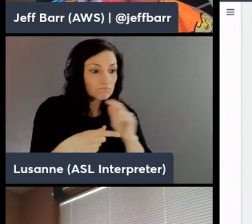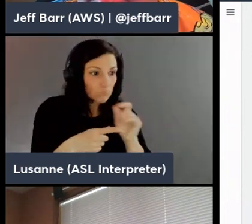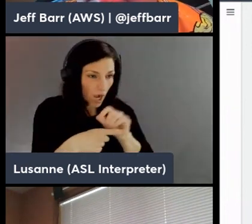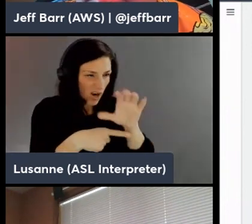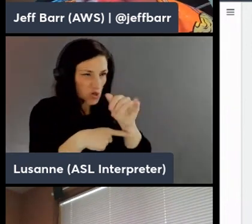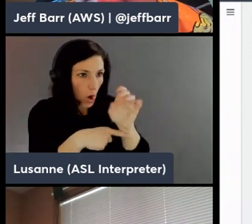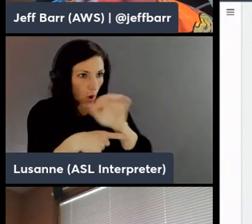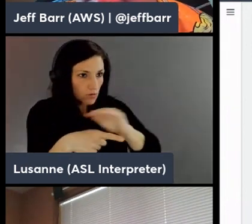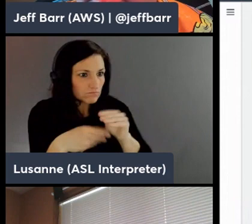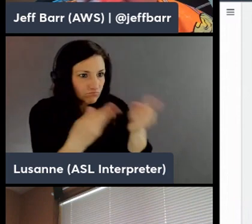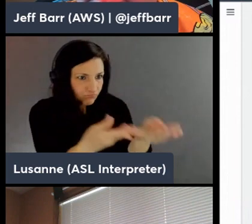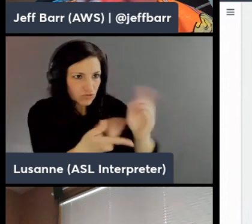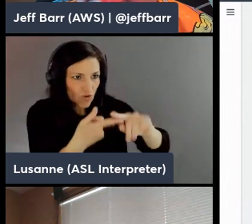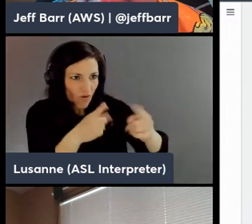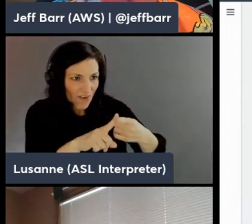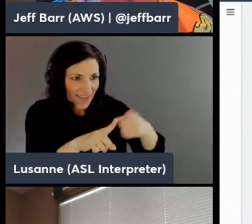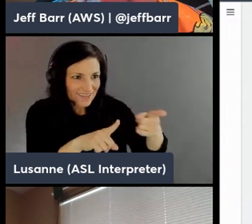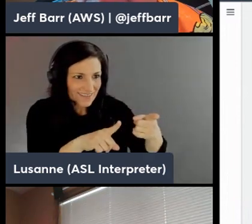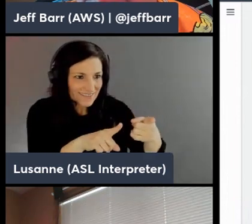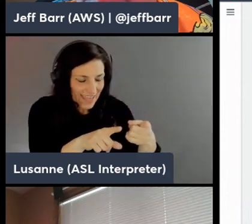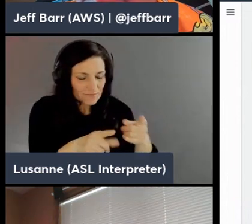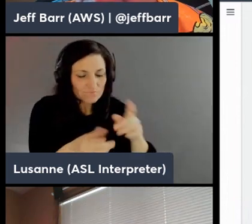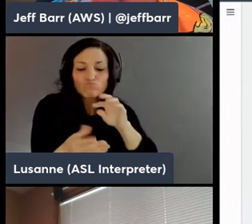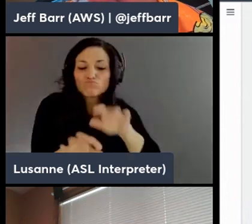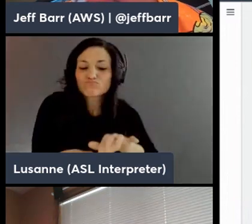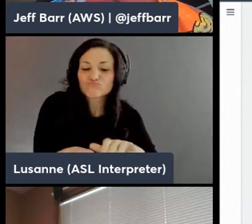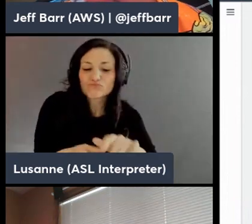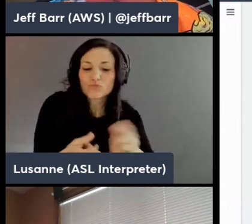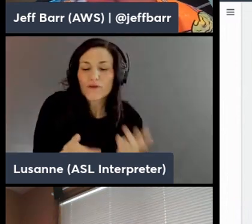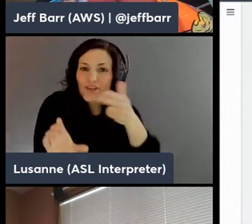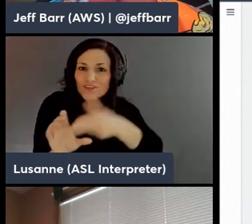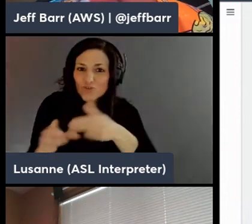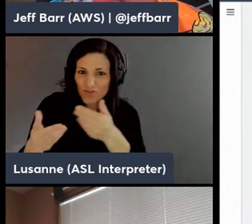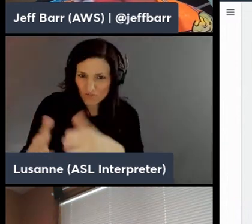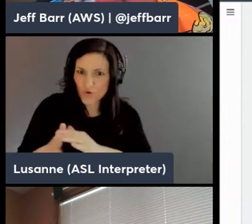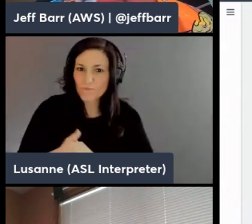you know, when you click Join Room, and then you have a little kinda competition